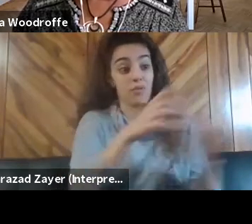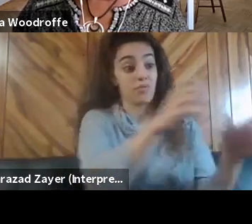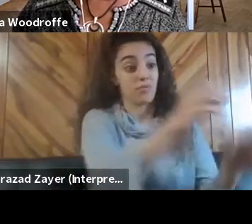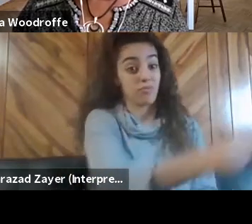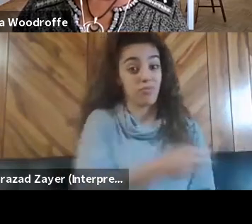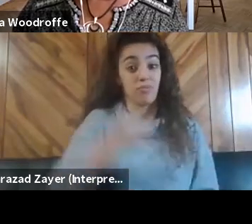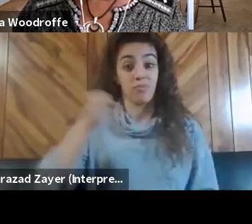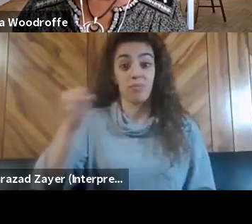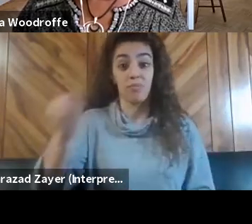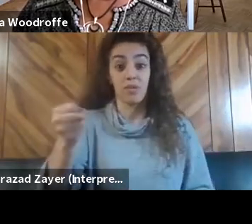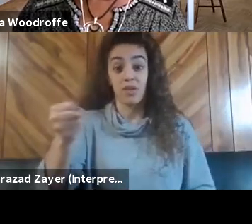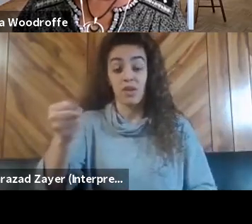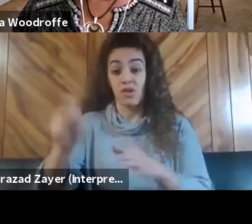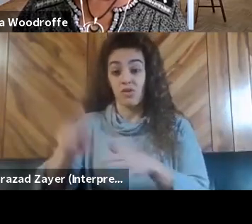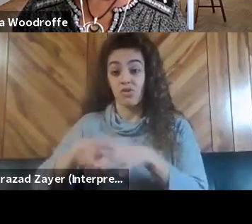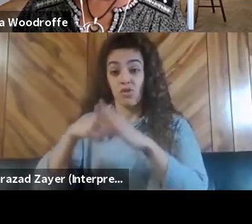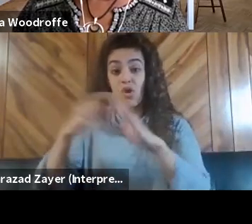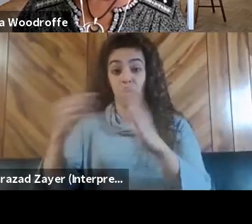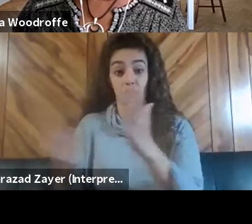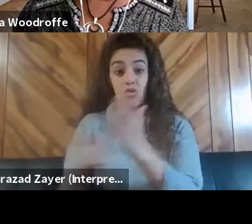wait a week and a half call me up? And it's not working?